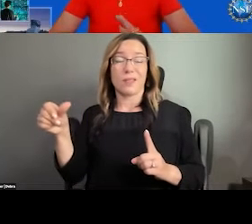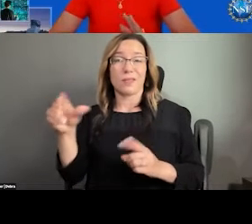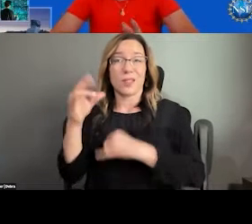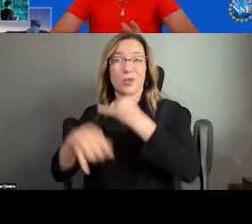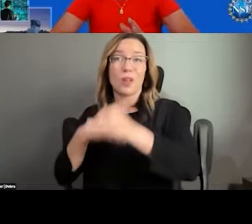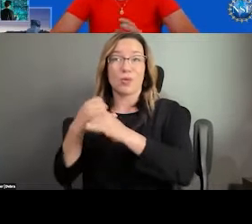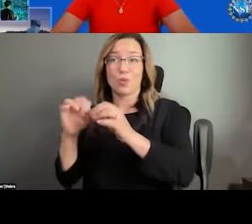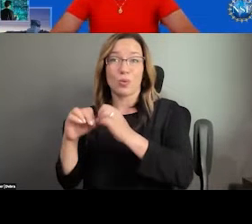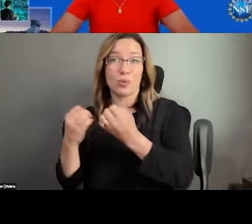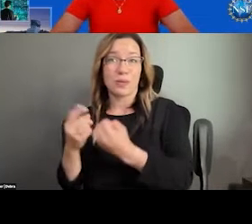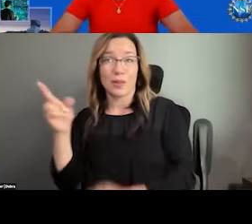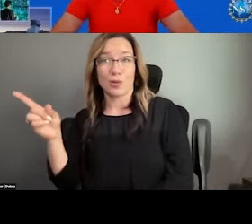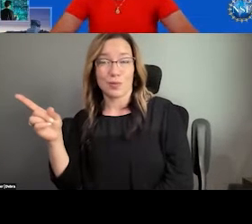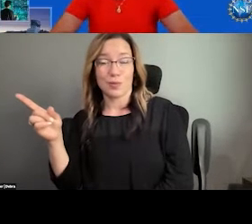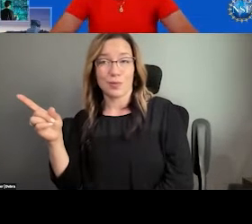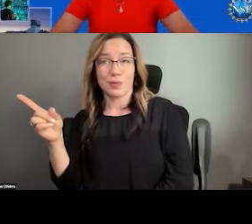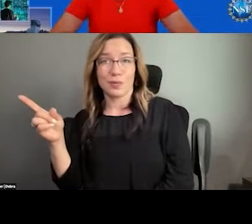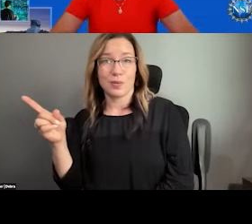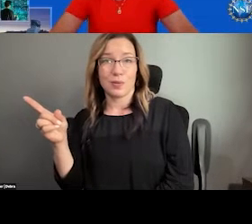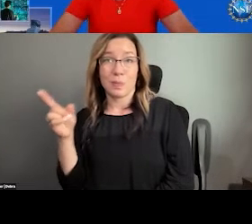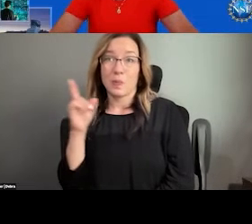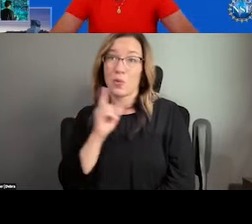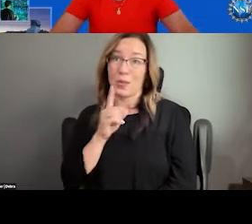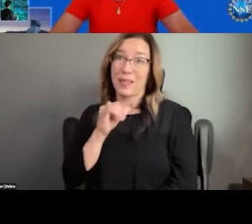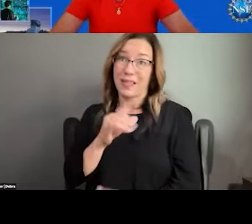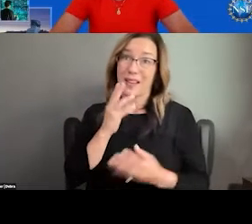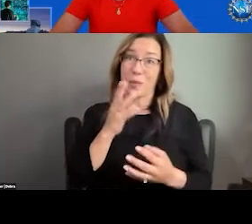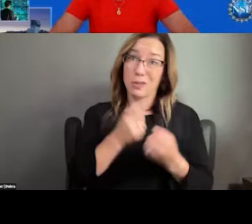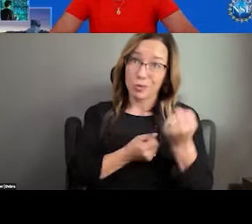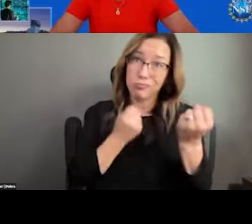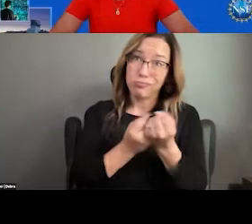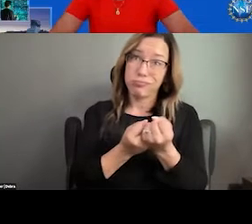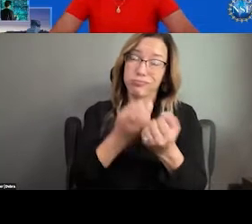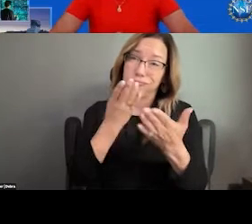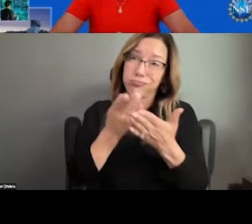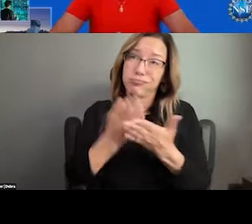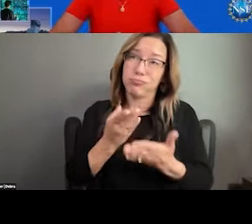Such information has to be included in the project description.